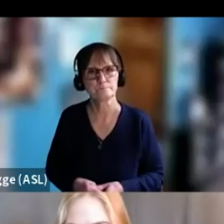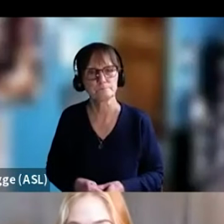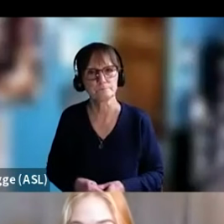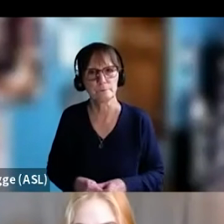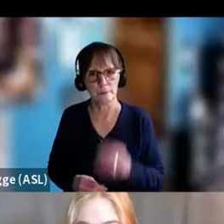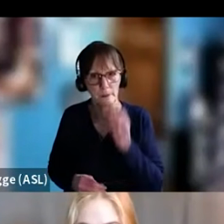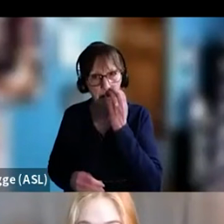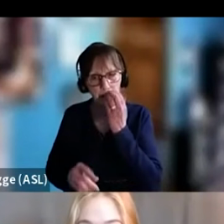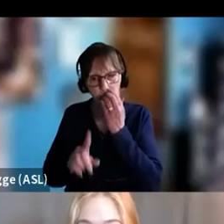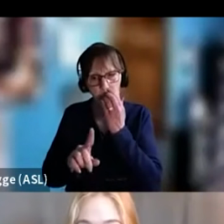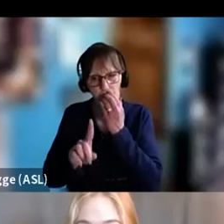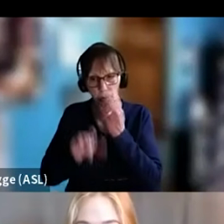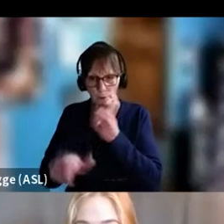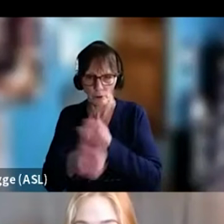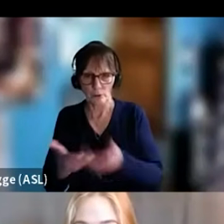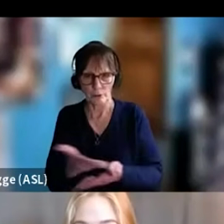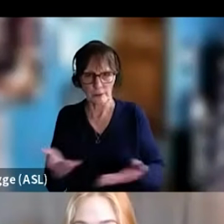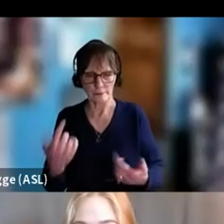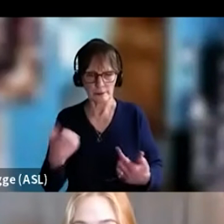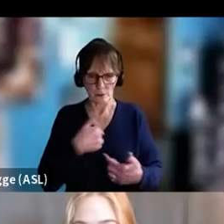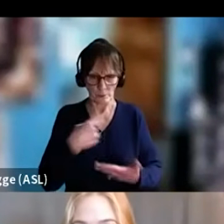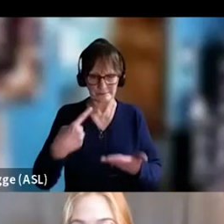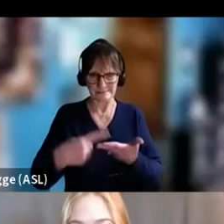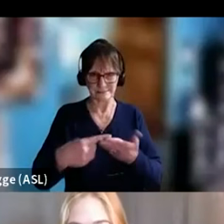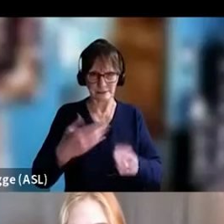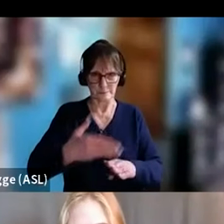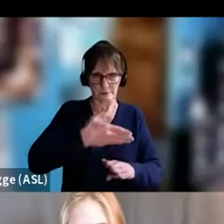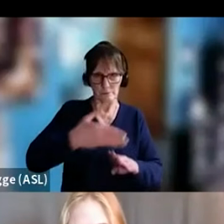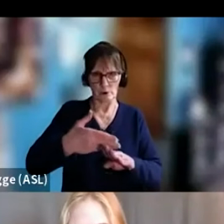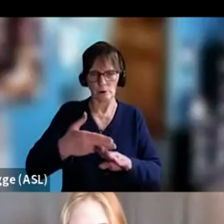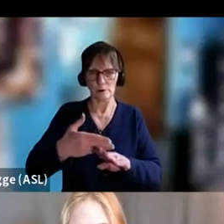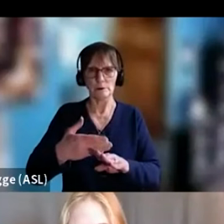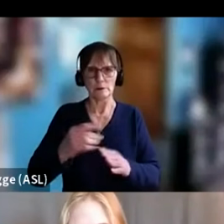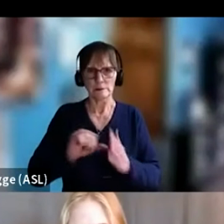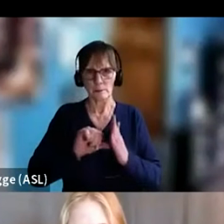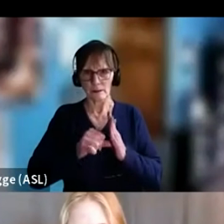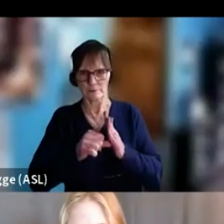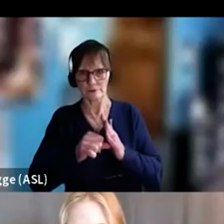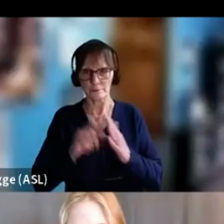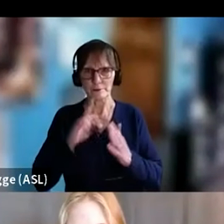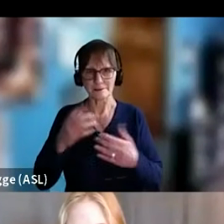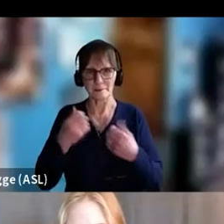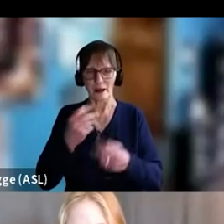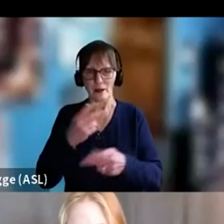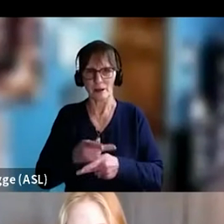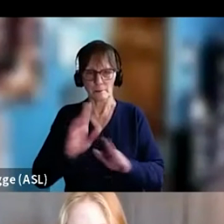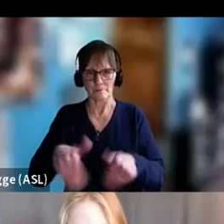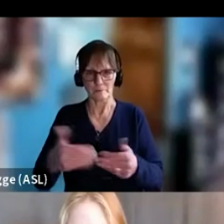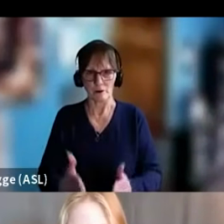One other thing that we've talked a lot about that I just really wanna highlight and of course 'cause I'm a healthcare provider, we've talked a lot about different ways